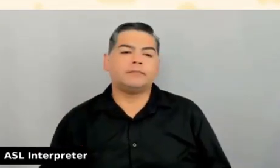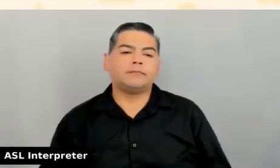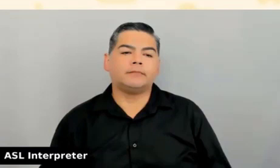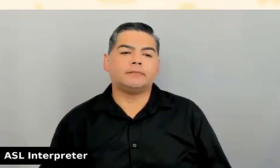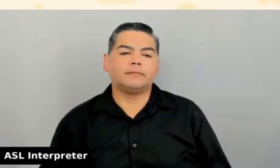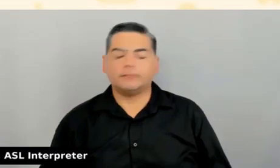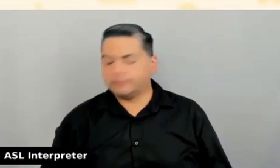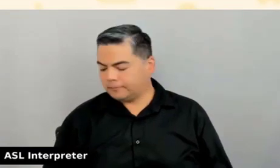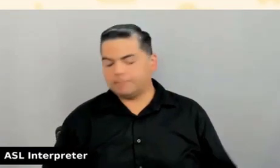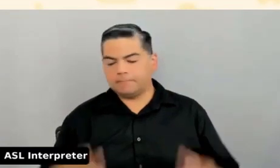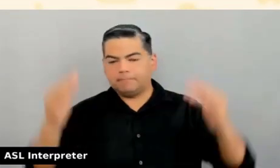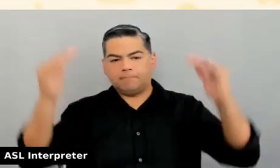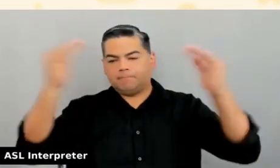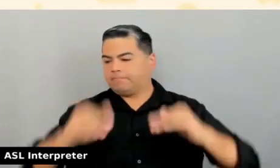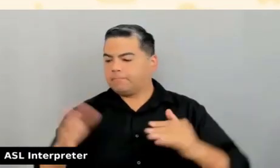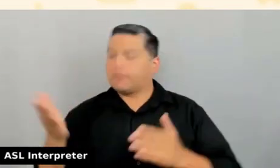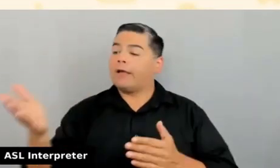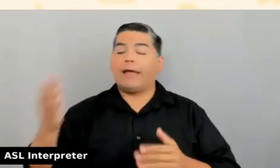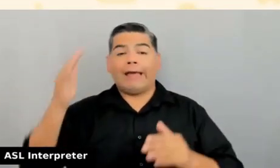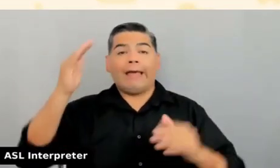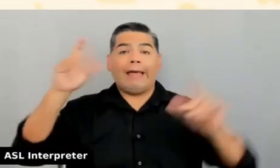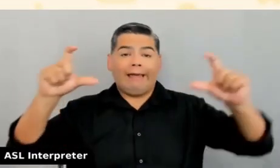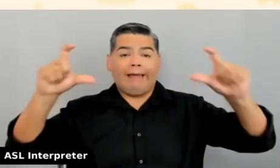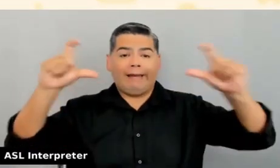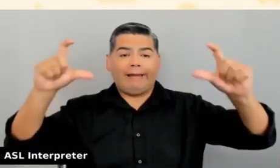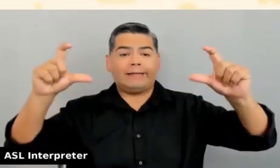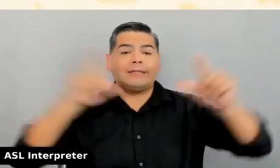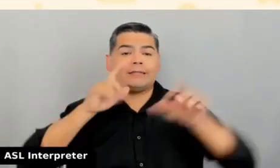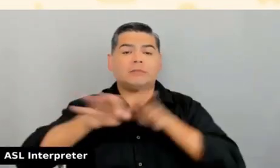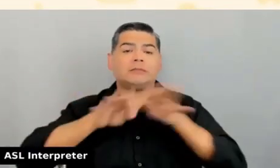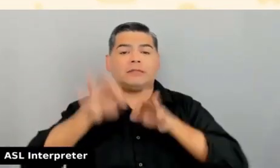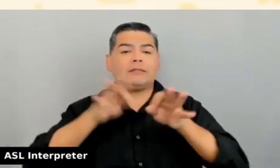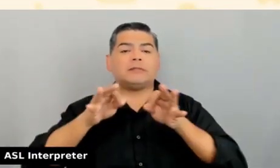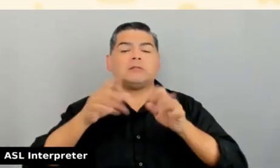Next is headings. Headings and labels should describe topic or purpose.